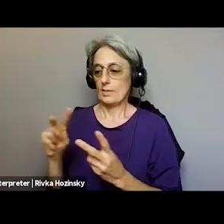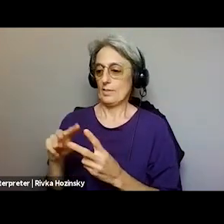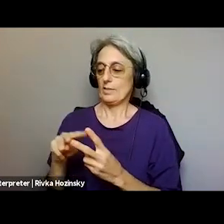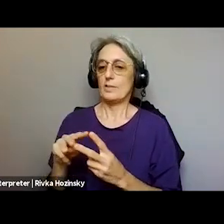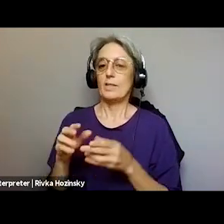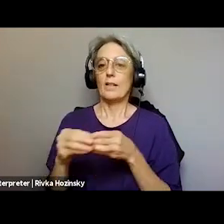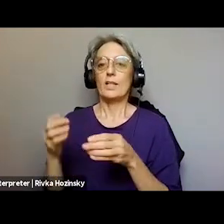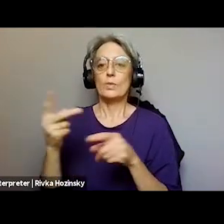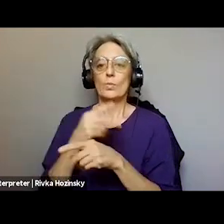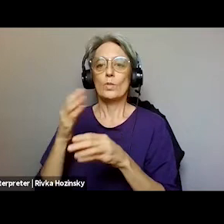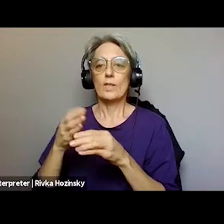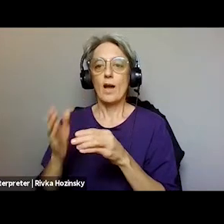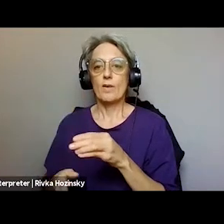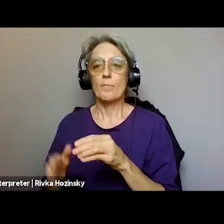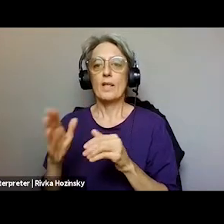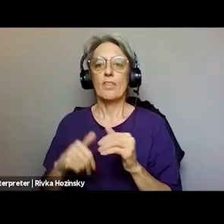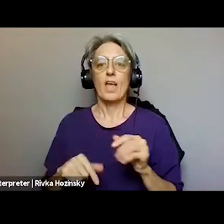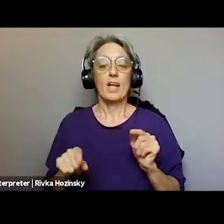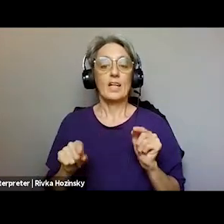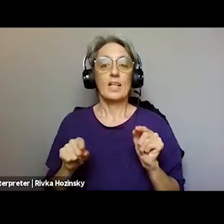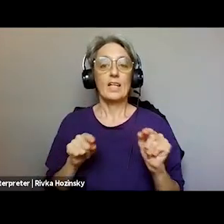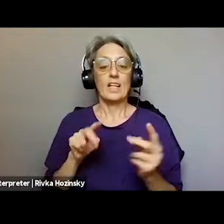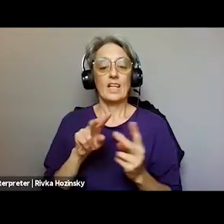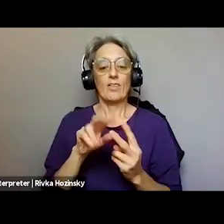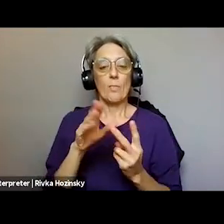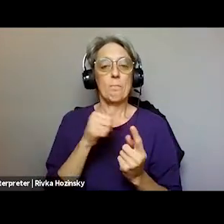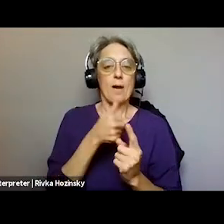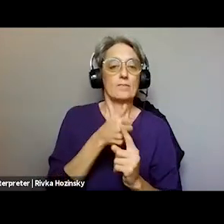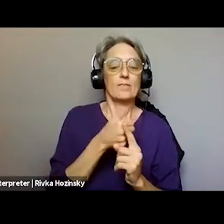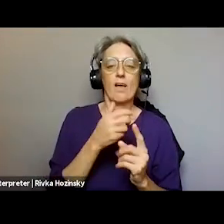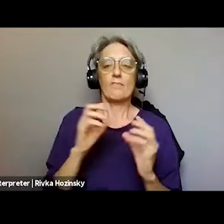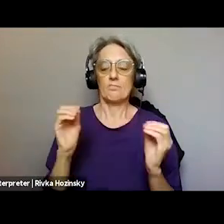outcomes than either of those factors alone. So sort of a double disparity that is compounding.